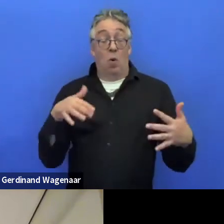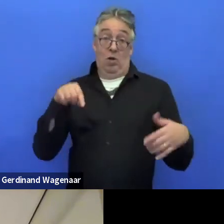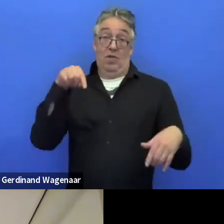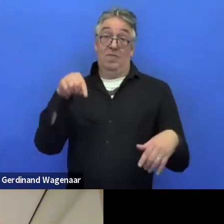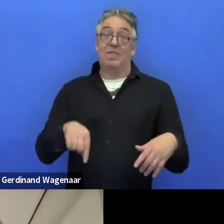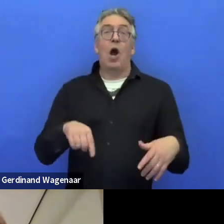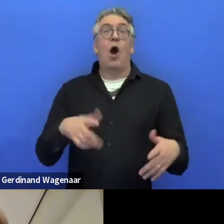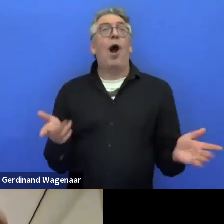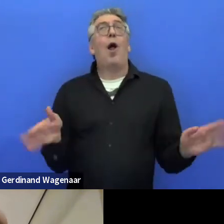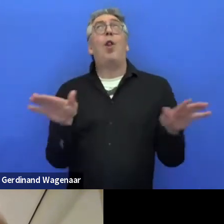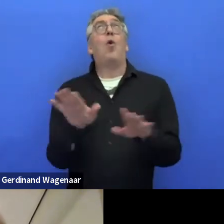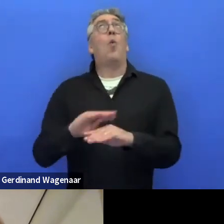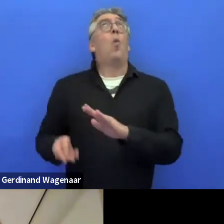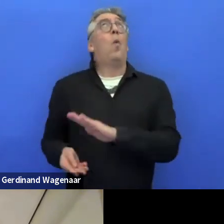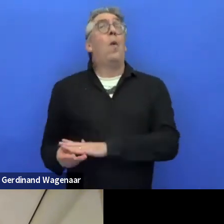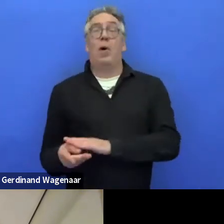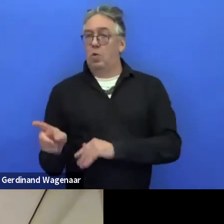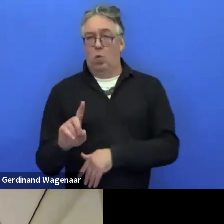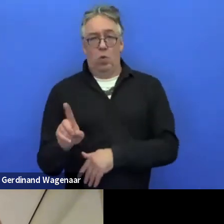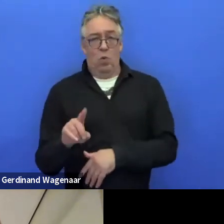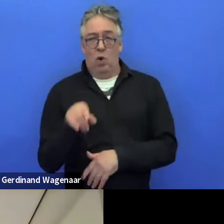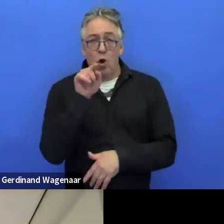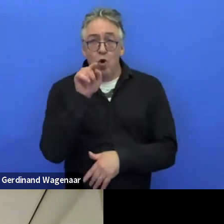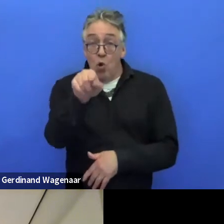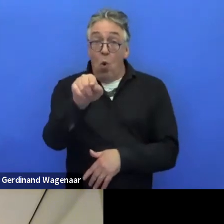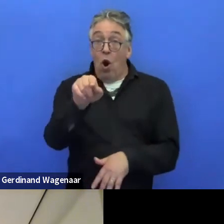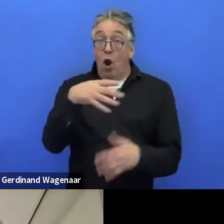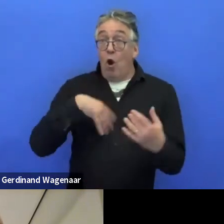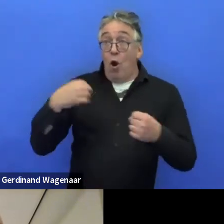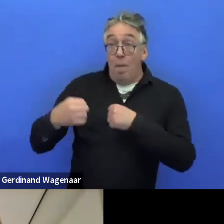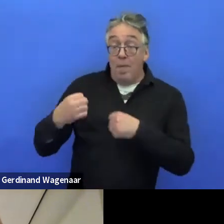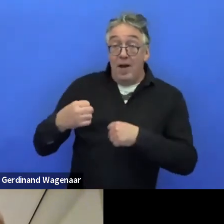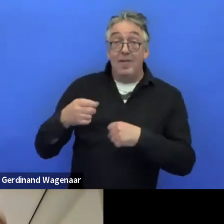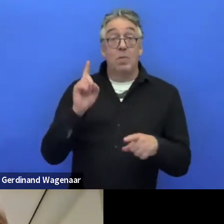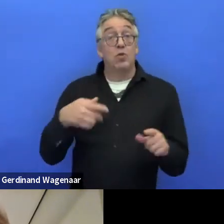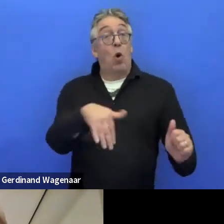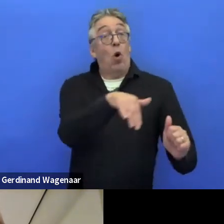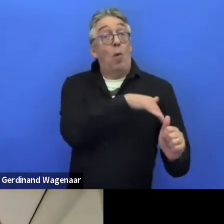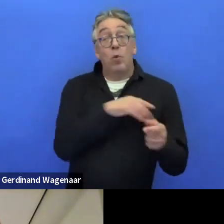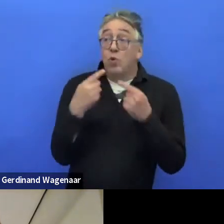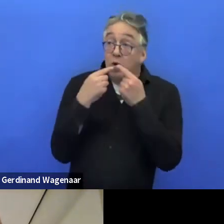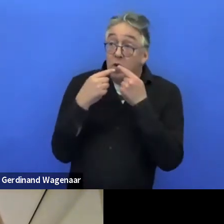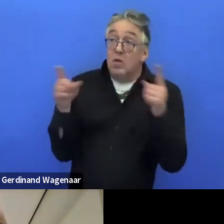And it has highlighted the grave risks there are in relation to institutionalization and fundings.